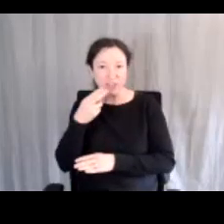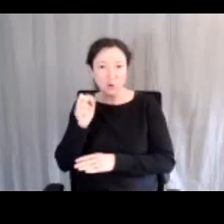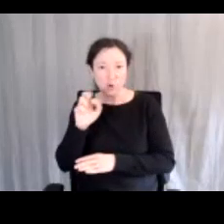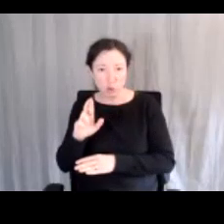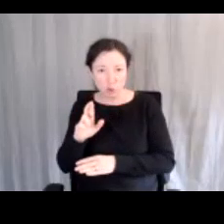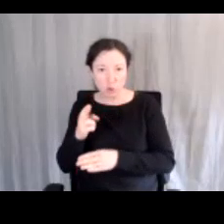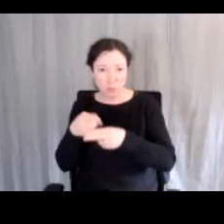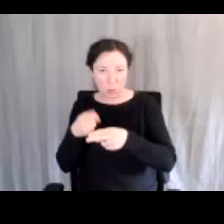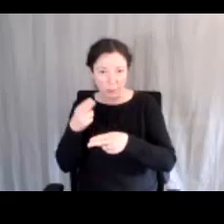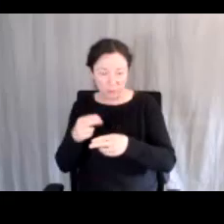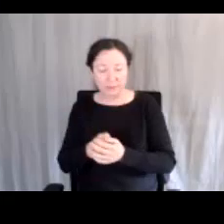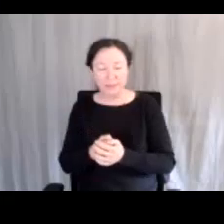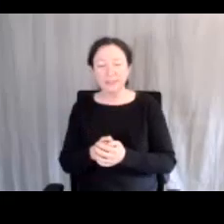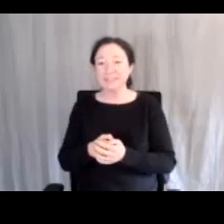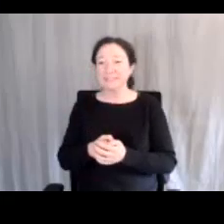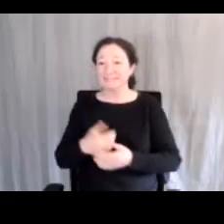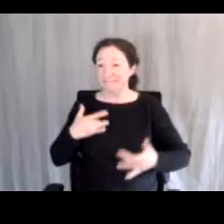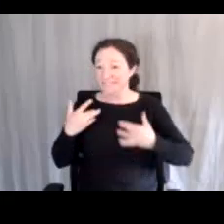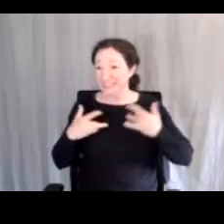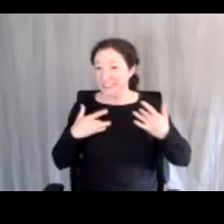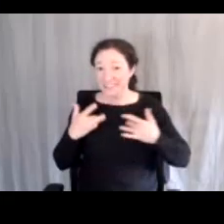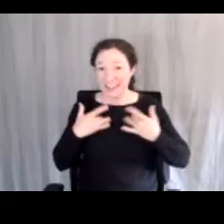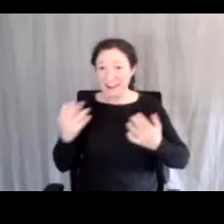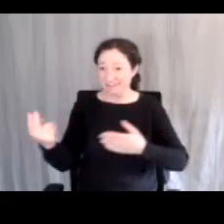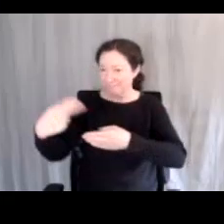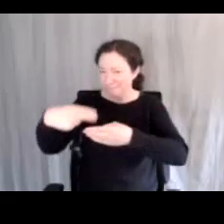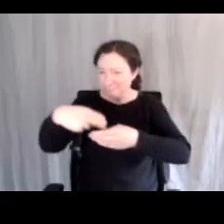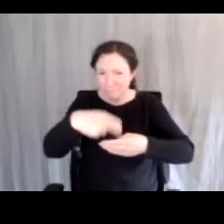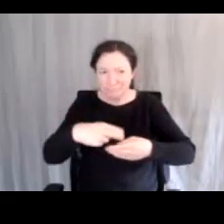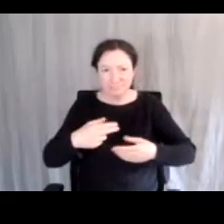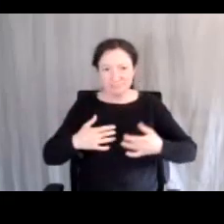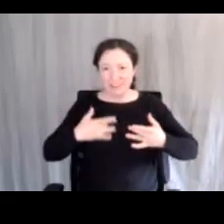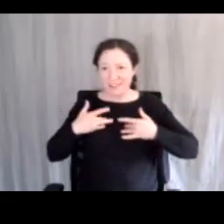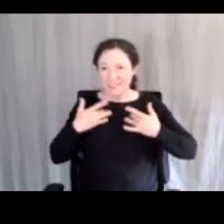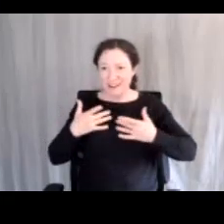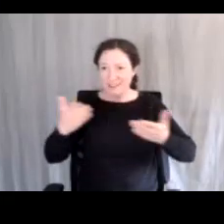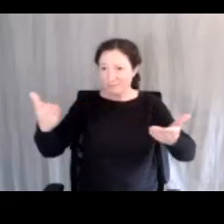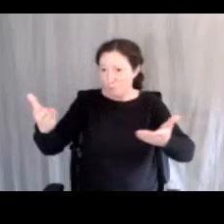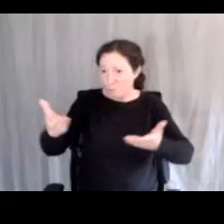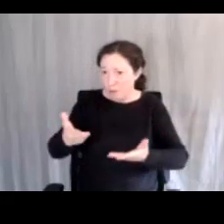We're, we're real excited to have Alison Imel back for a different topic.